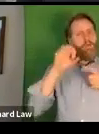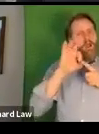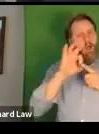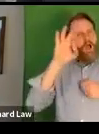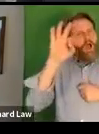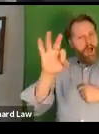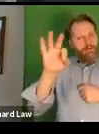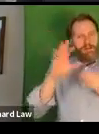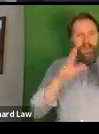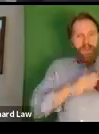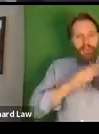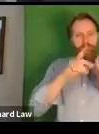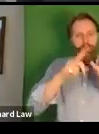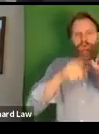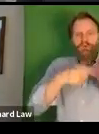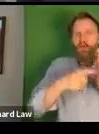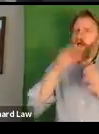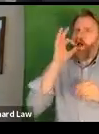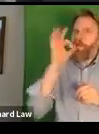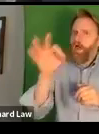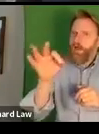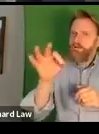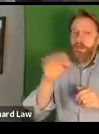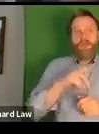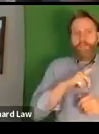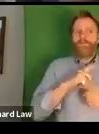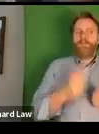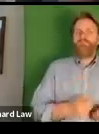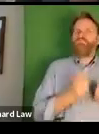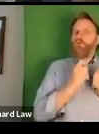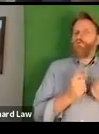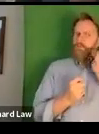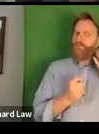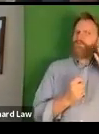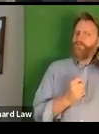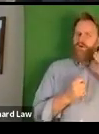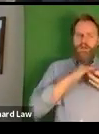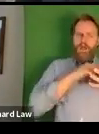raised with us not just tonight but it has been raised before primarily it is